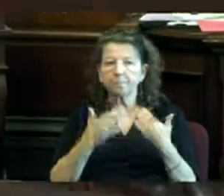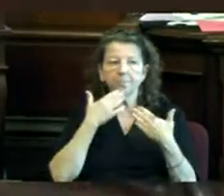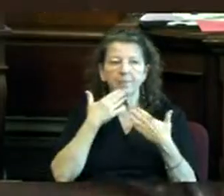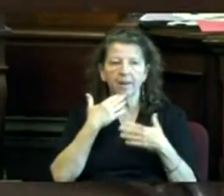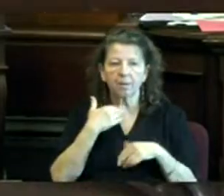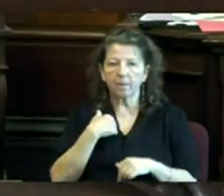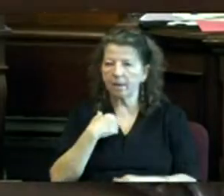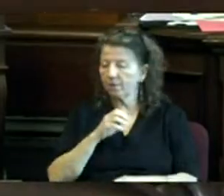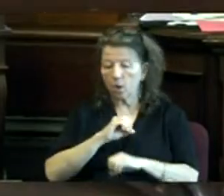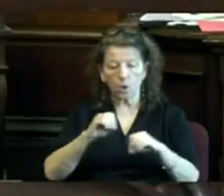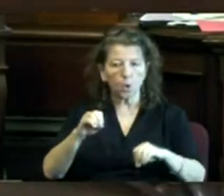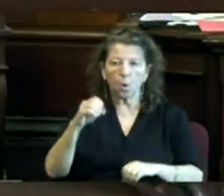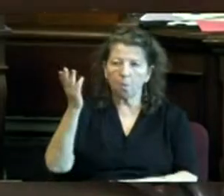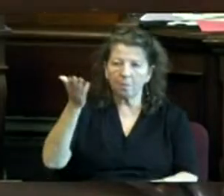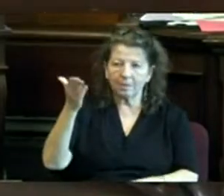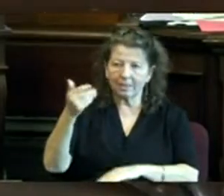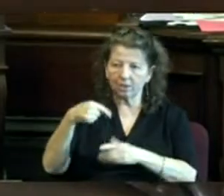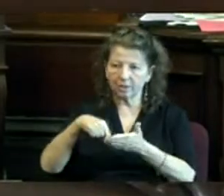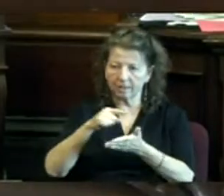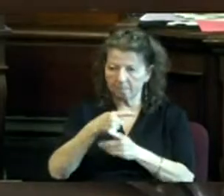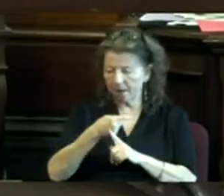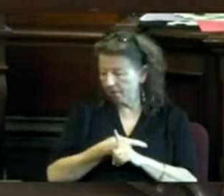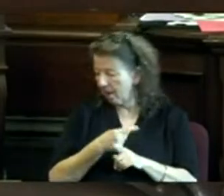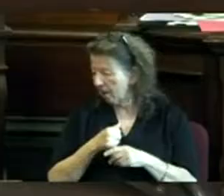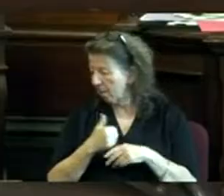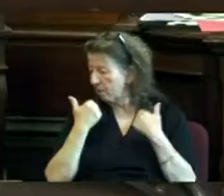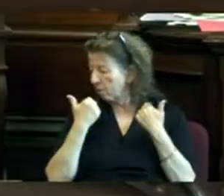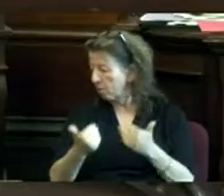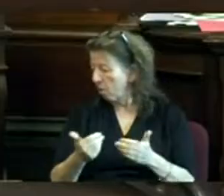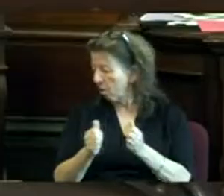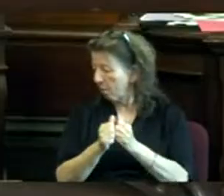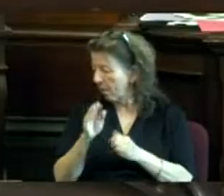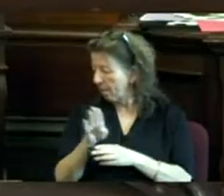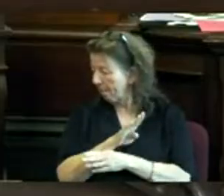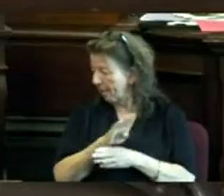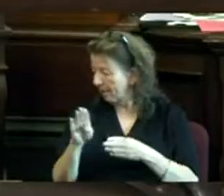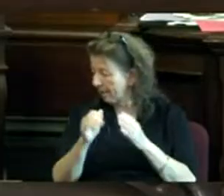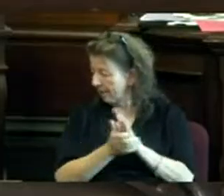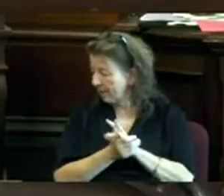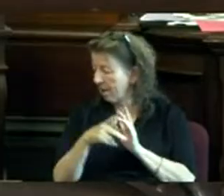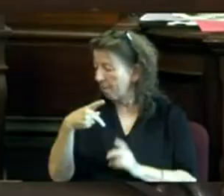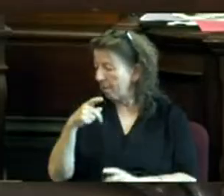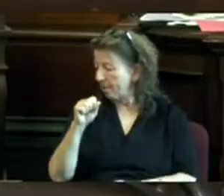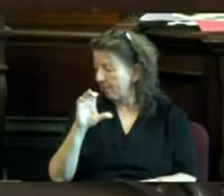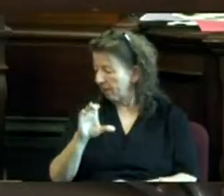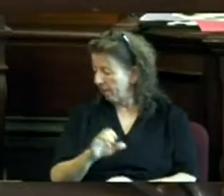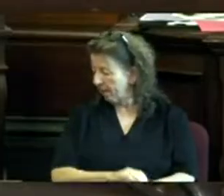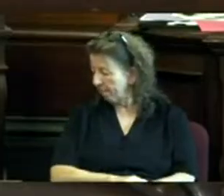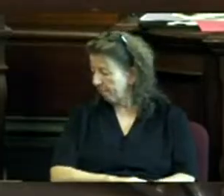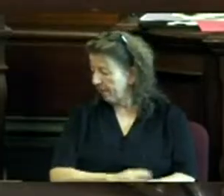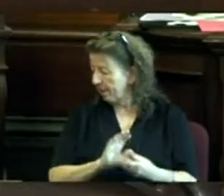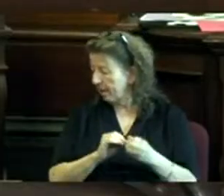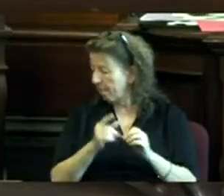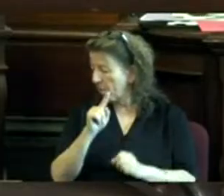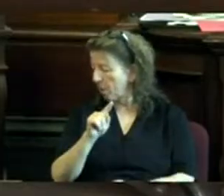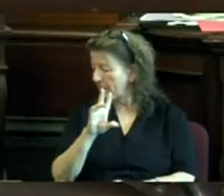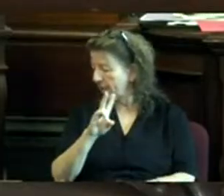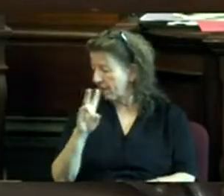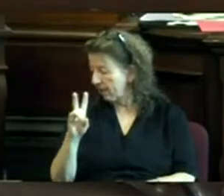here. President. Melendez here. Thank you. Thank you. We have no presentations this month. We